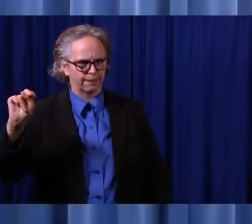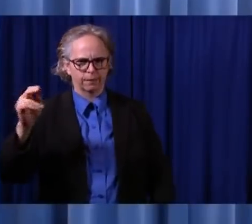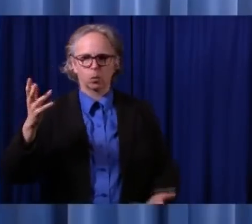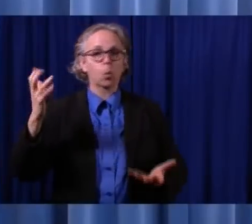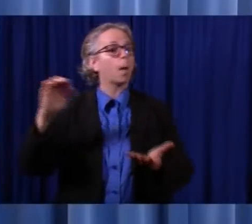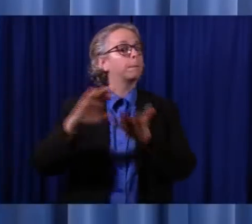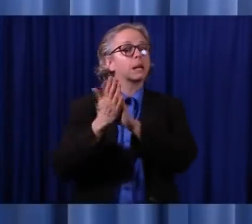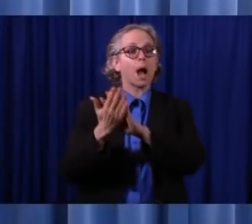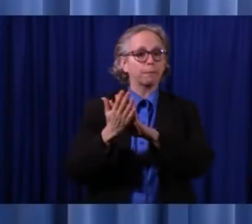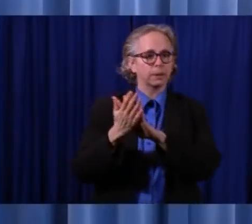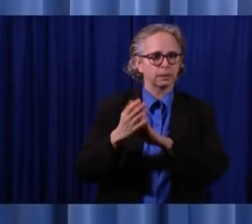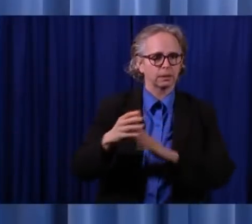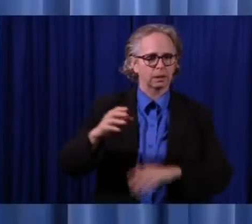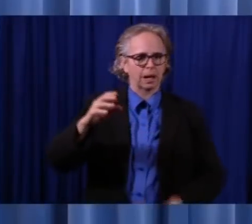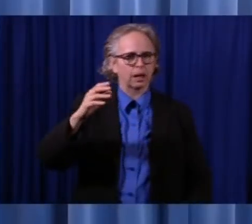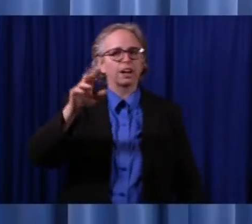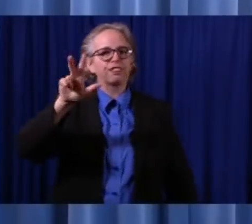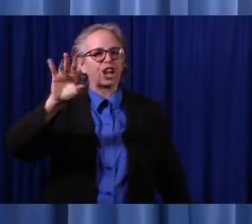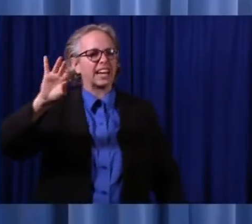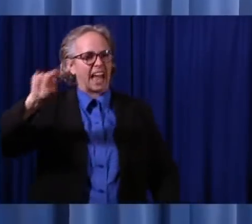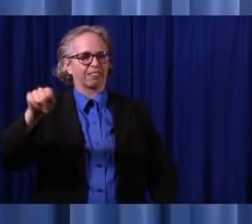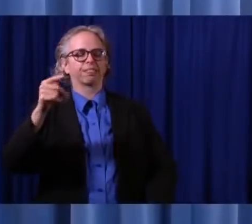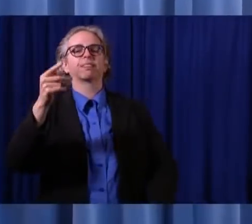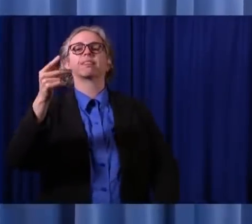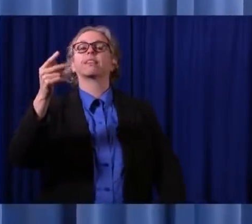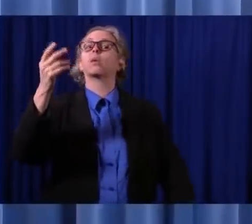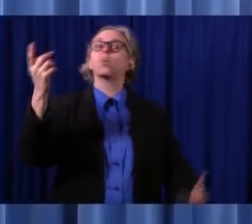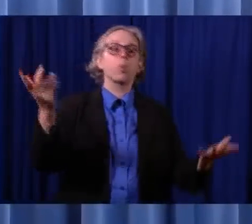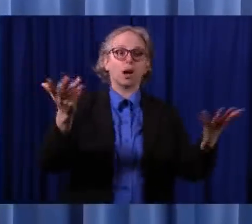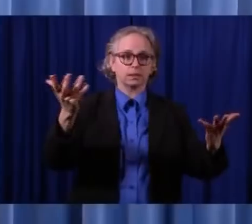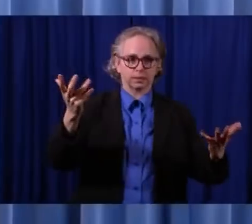LET'S LISTEN IN. KEVIN WILL BECOME THE 38